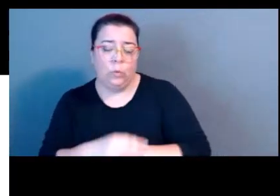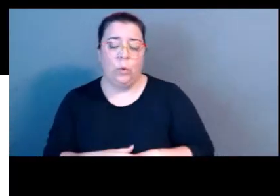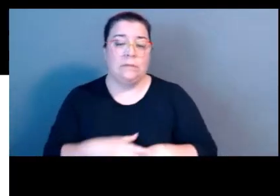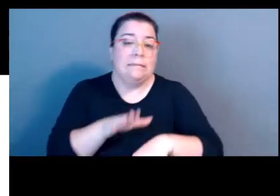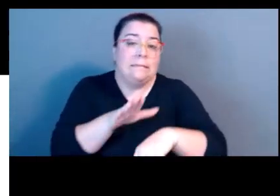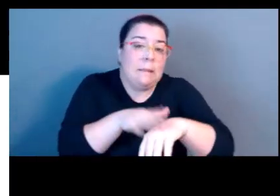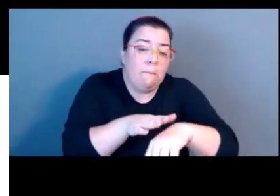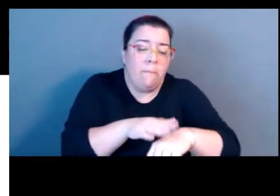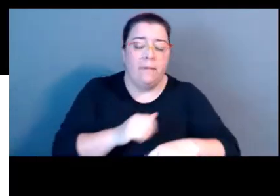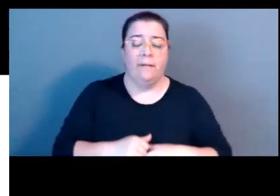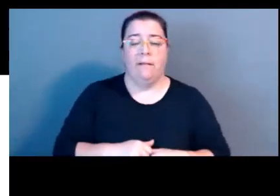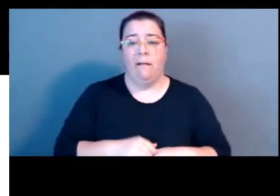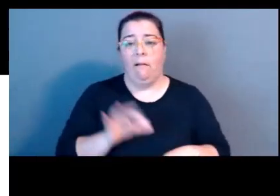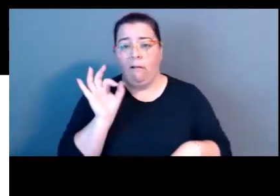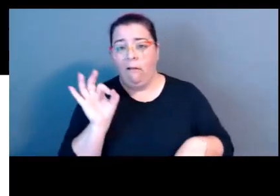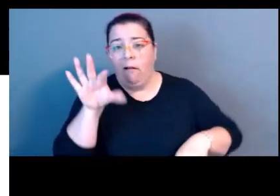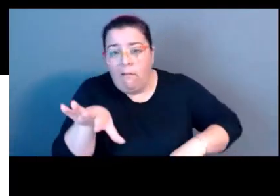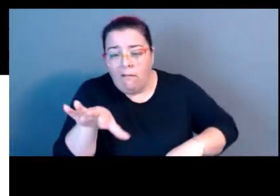for when answering the questions.